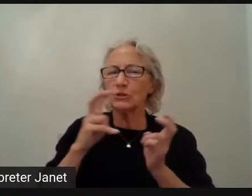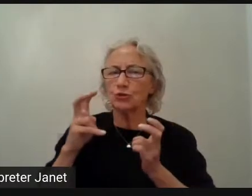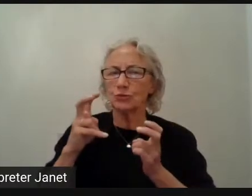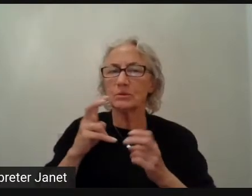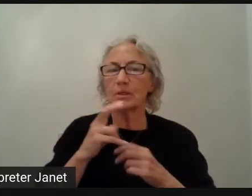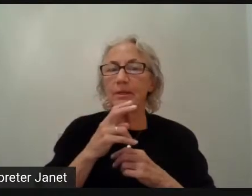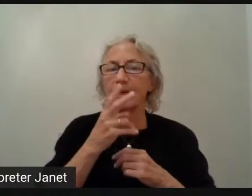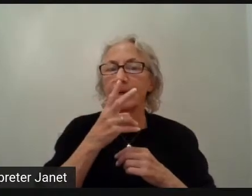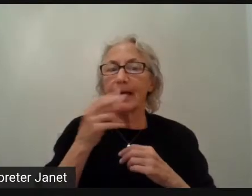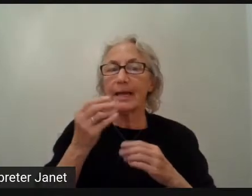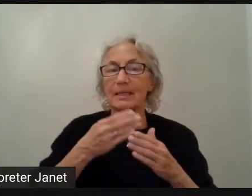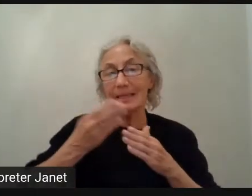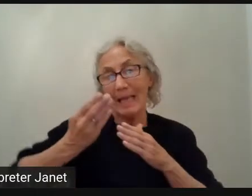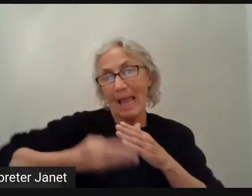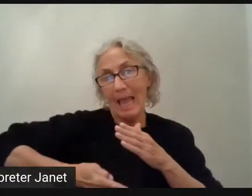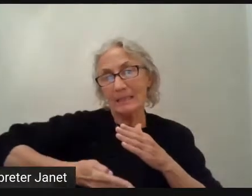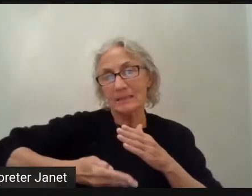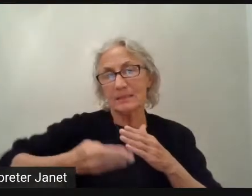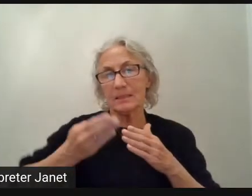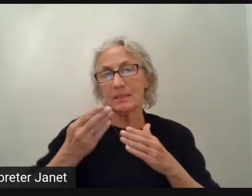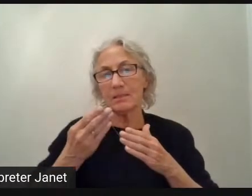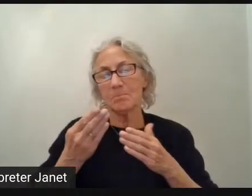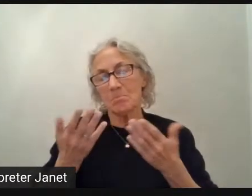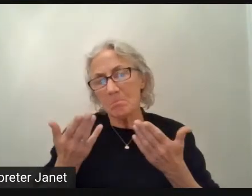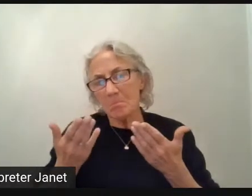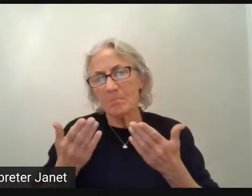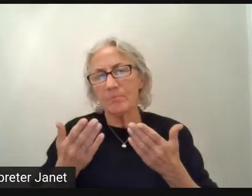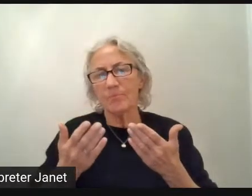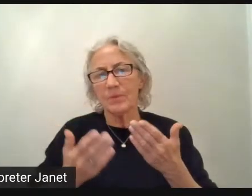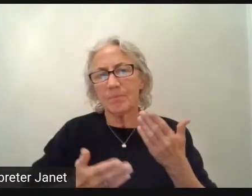seeing that lack of alternative text for images. So you start fixing. One hundred turns into 50. And another simple fix.